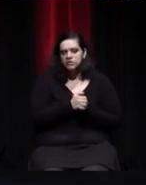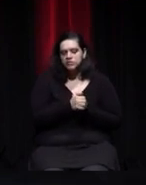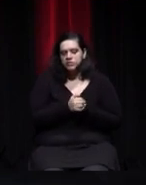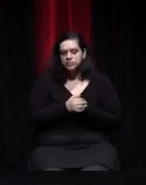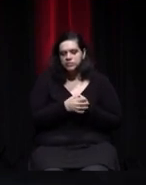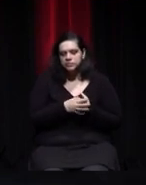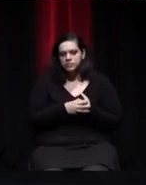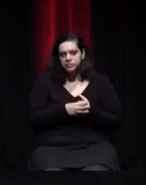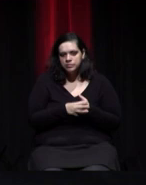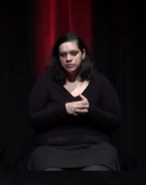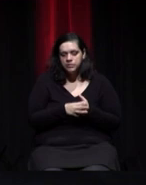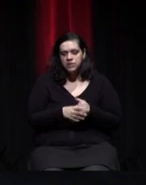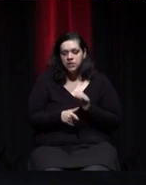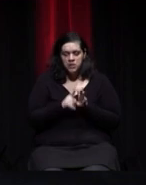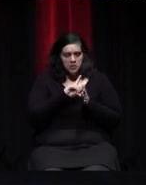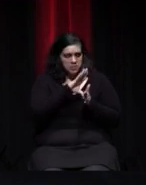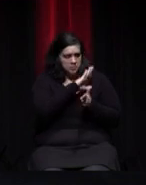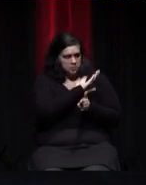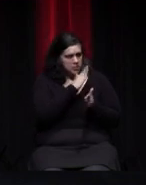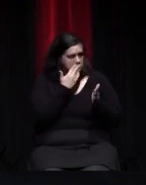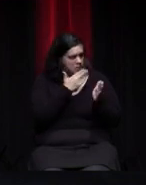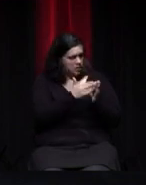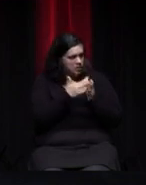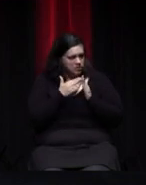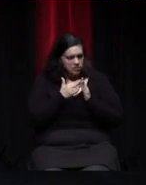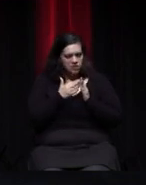Before that, I ask permission for a brief intermission.